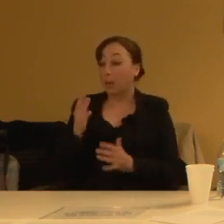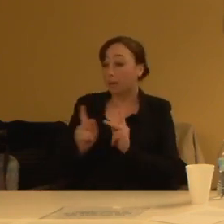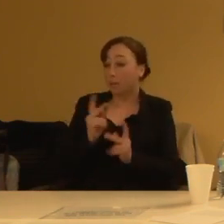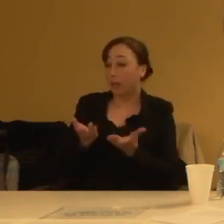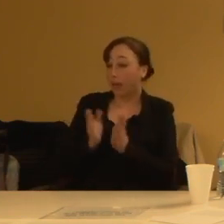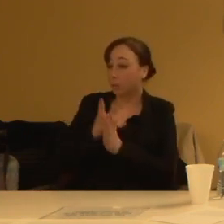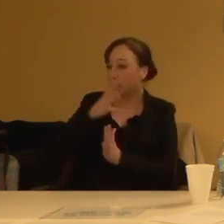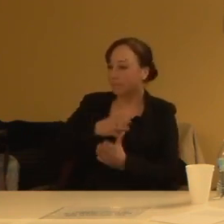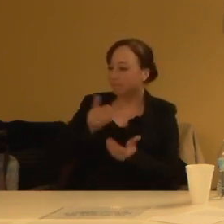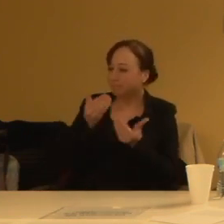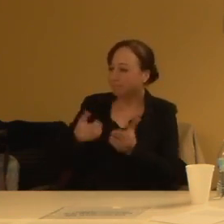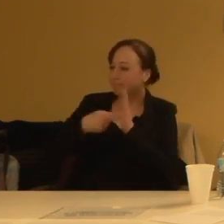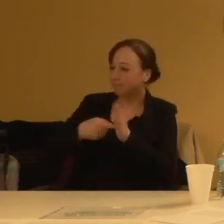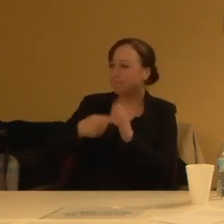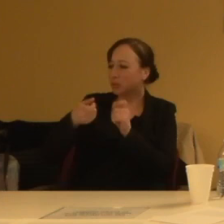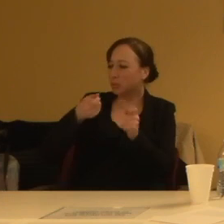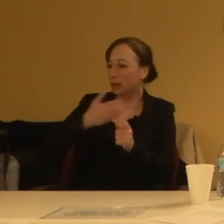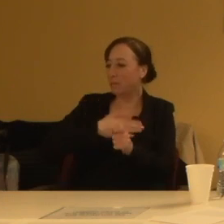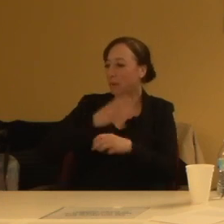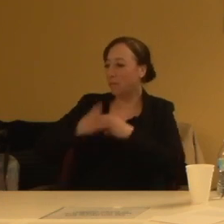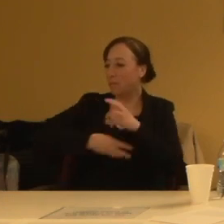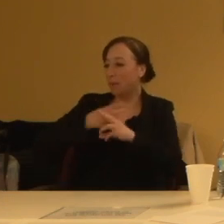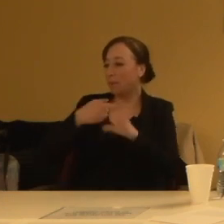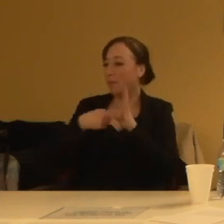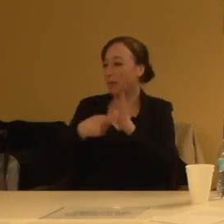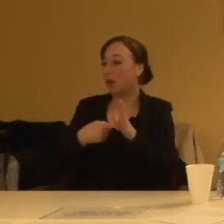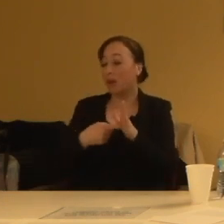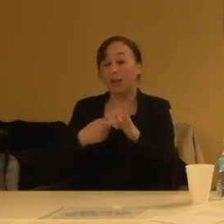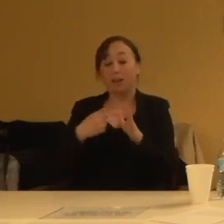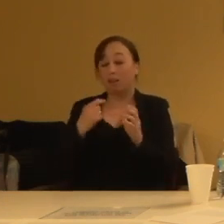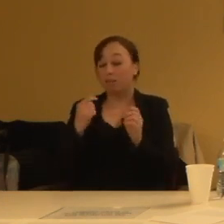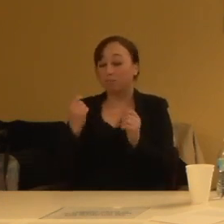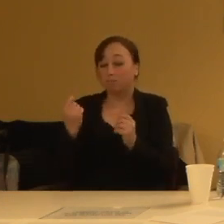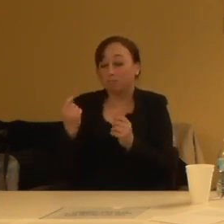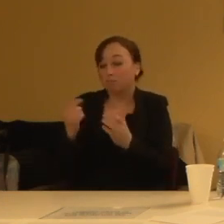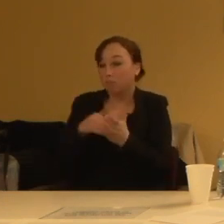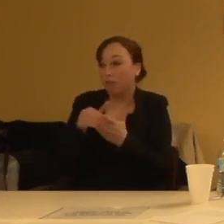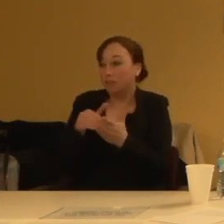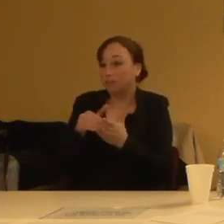And now a lot of women direct world premieres all the time. But I've seen it, it happened in like five or six years.